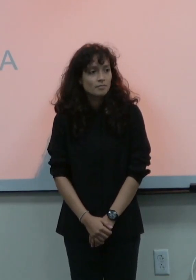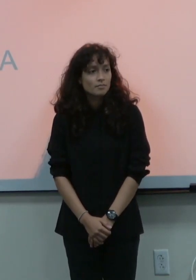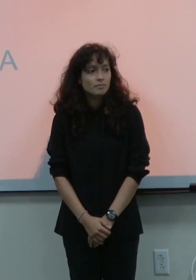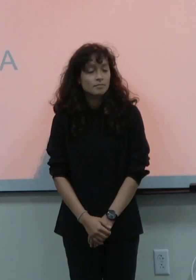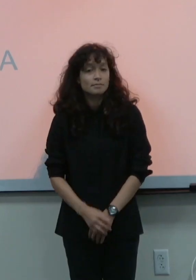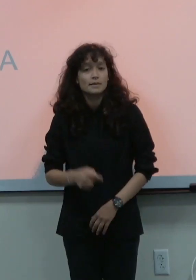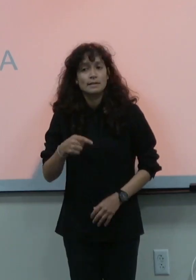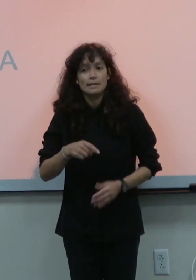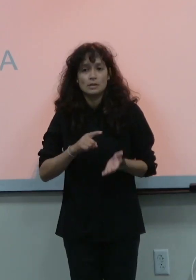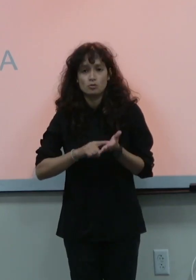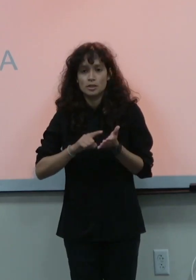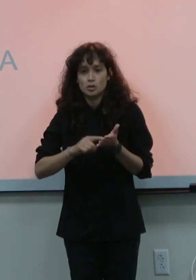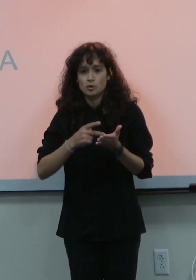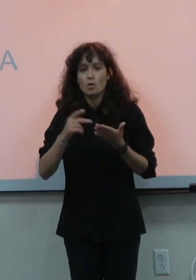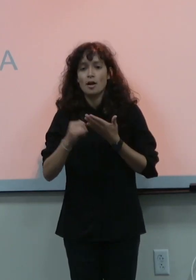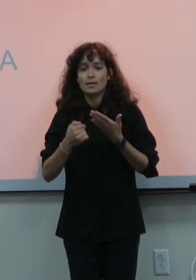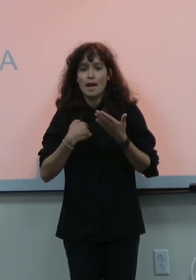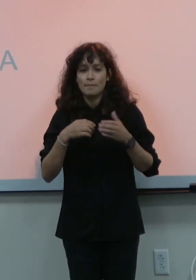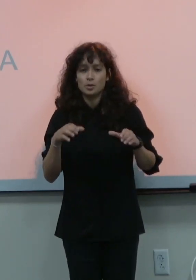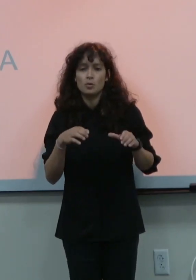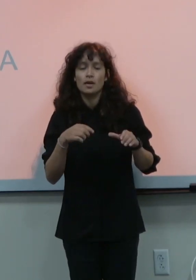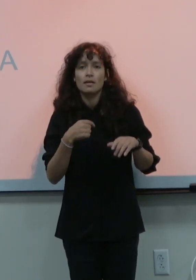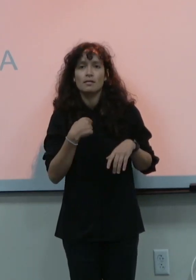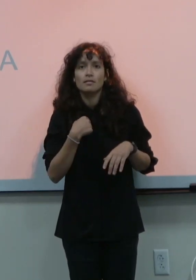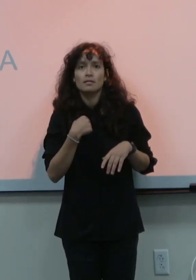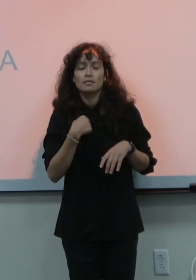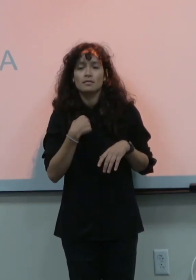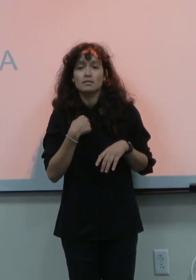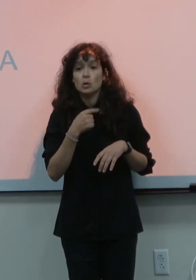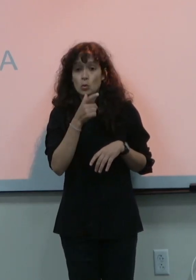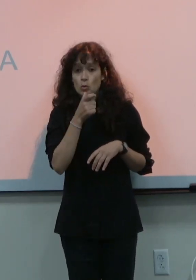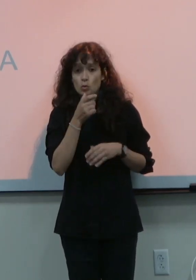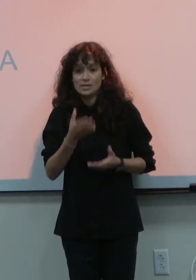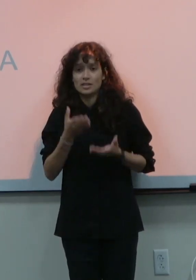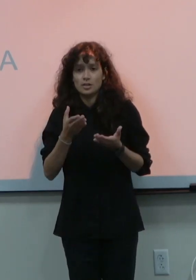This research project that I'm doing, it was suggested by Liz first.